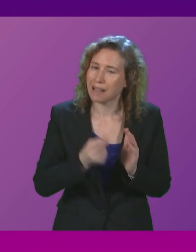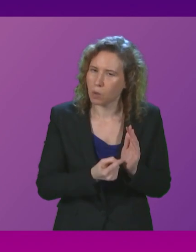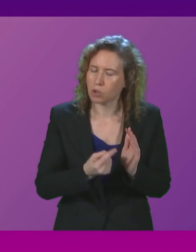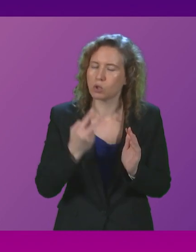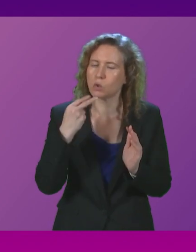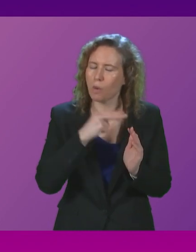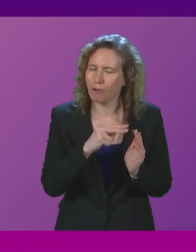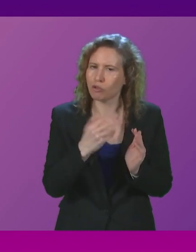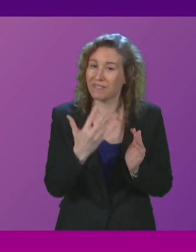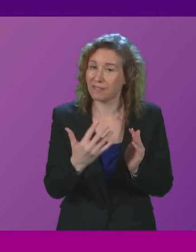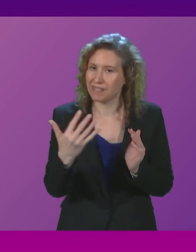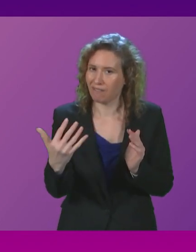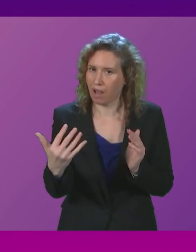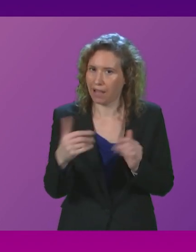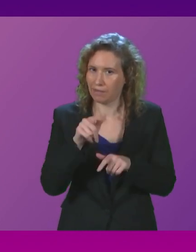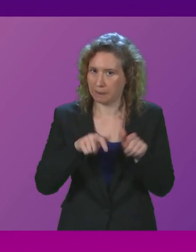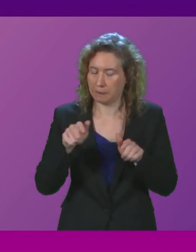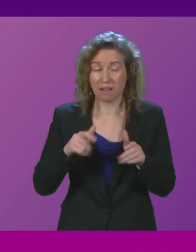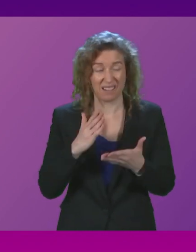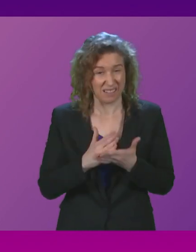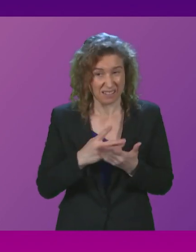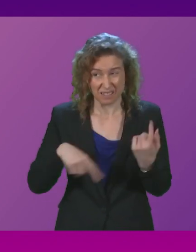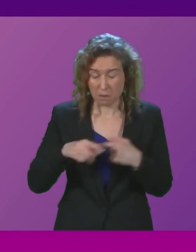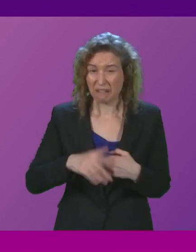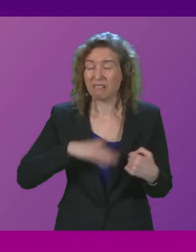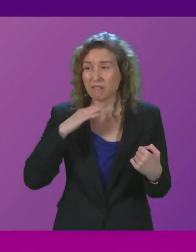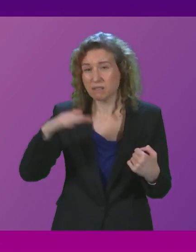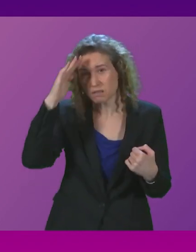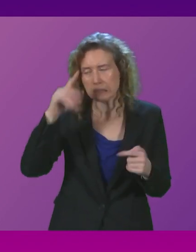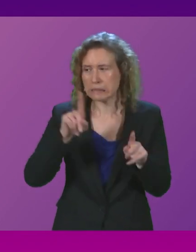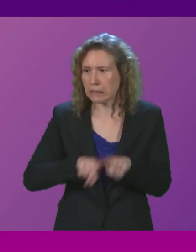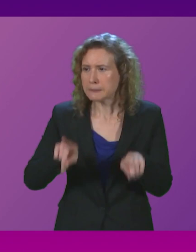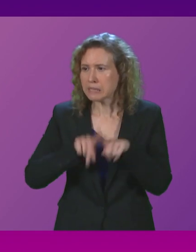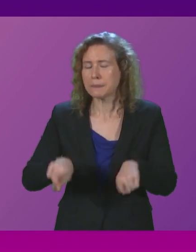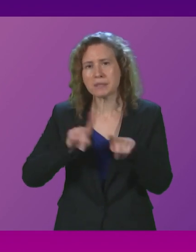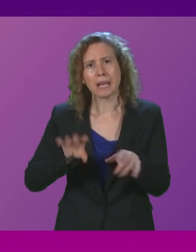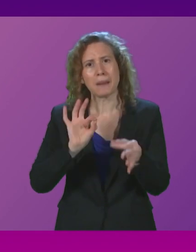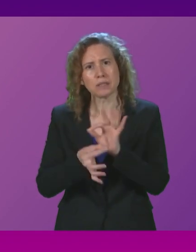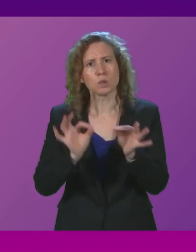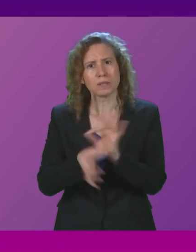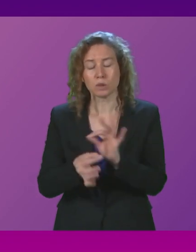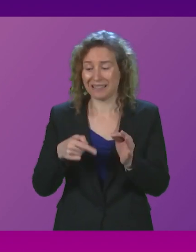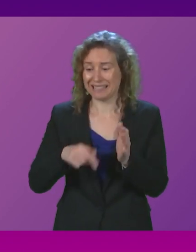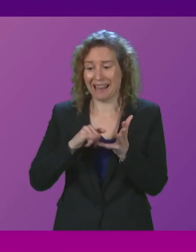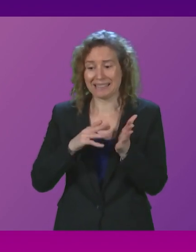Frankly, people are sick of the same old excuses and of the SNP Government always looking for